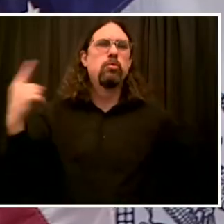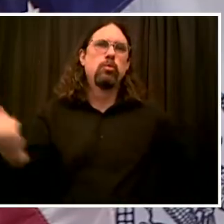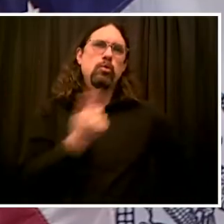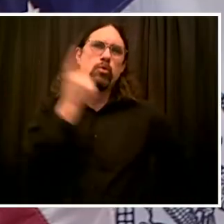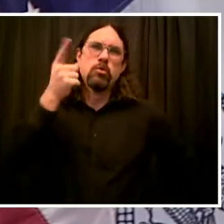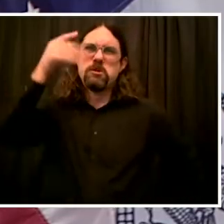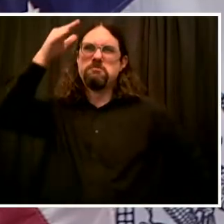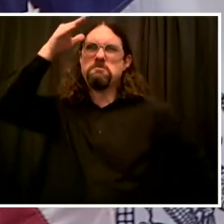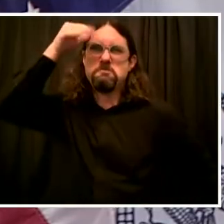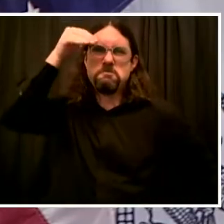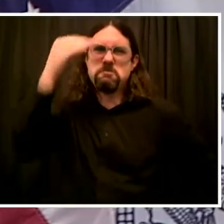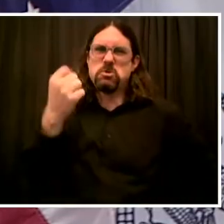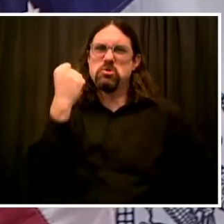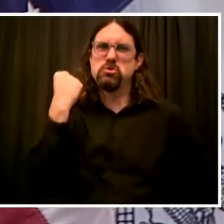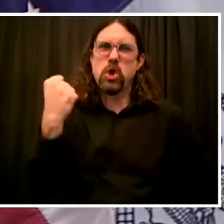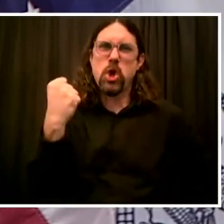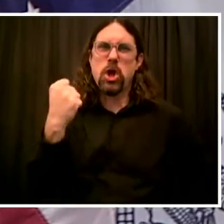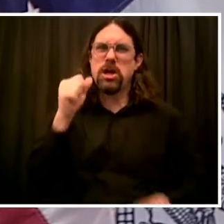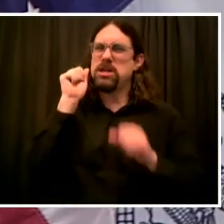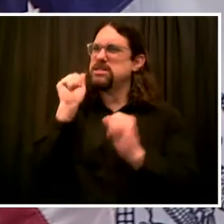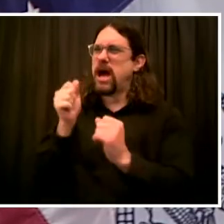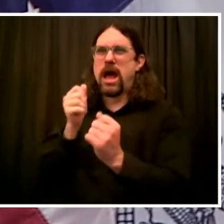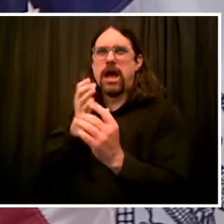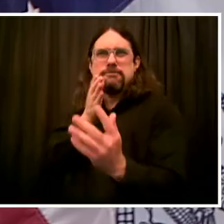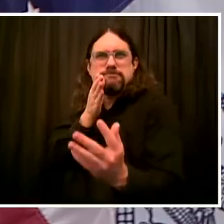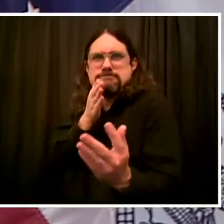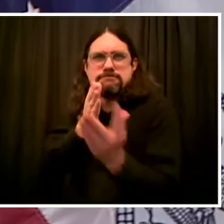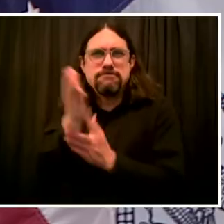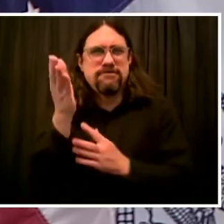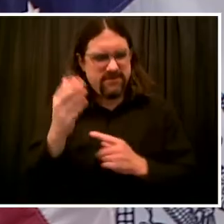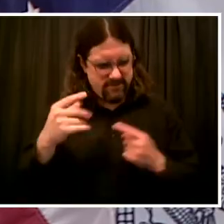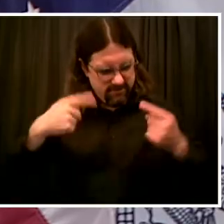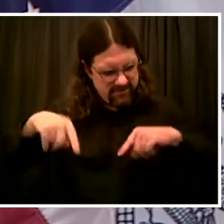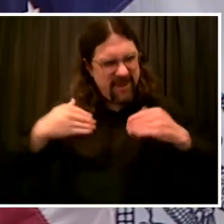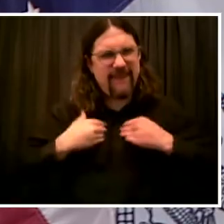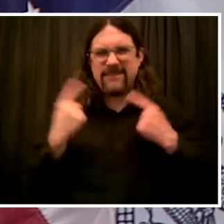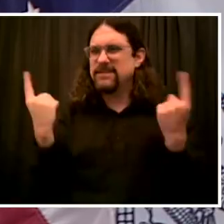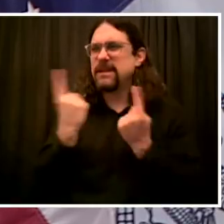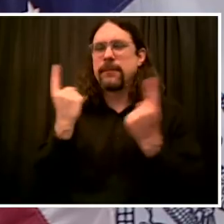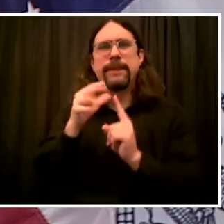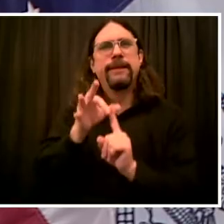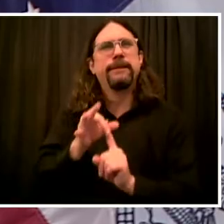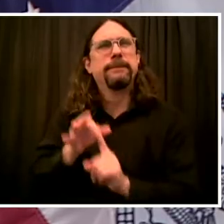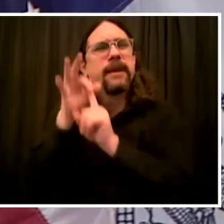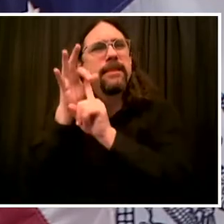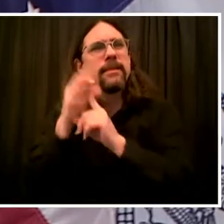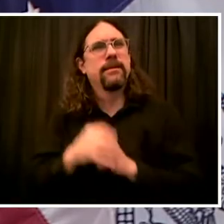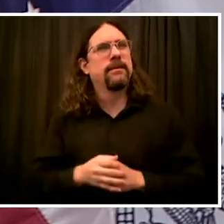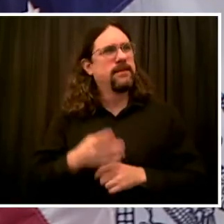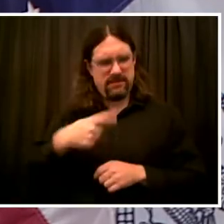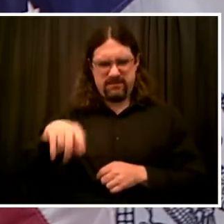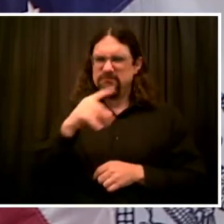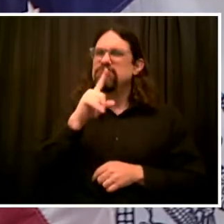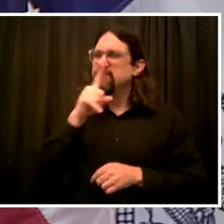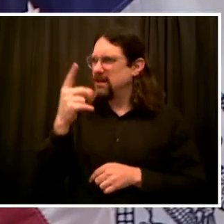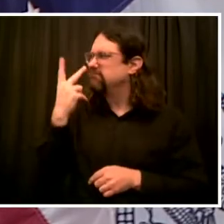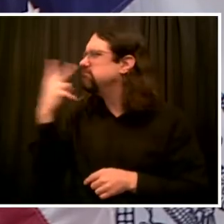BUILT HERE IN THIS CITY OVER GENERATIONS IS MUCH BIGGER,UC MH